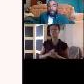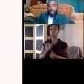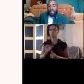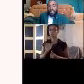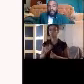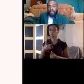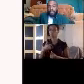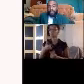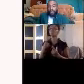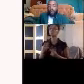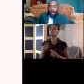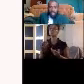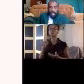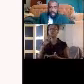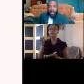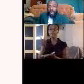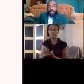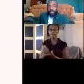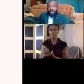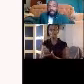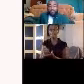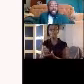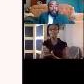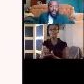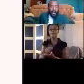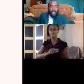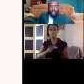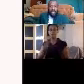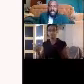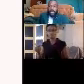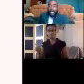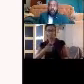And that sometimes takes more onus on the person who's being impacted to then come up